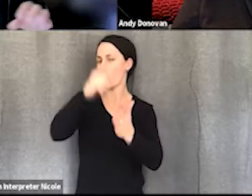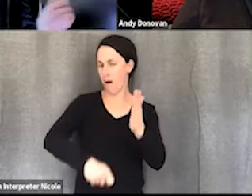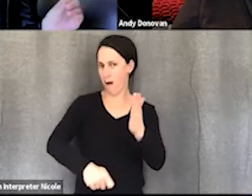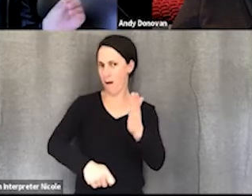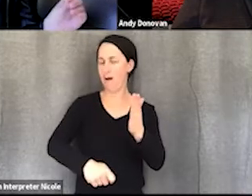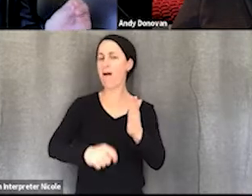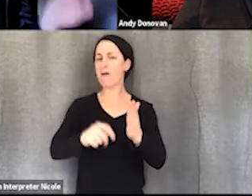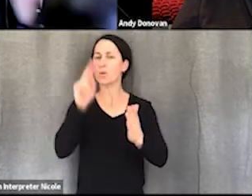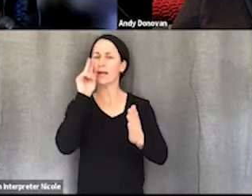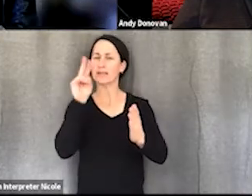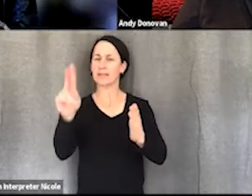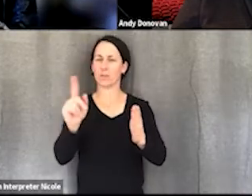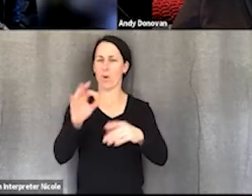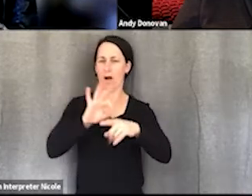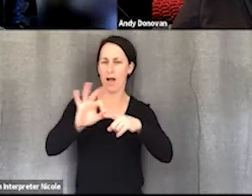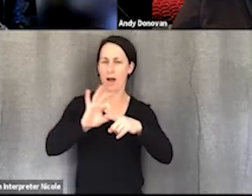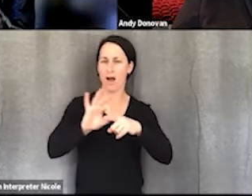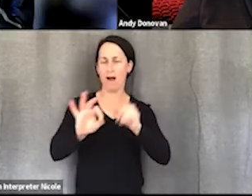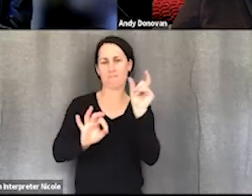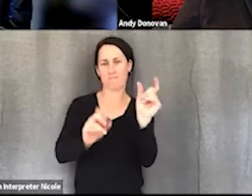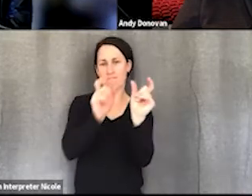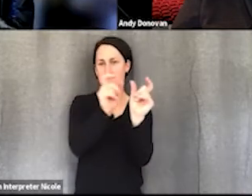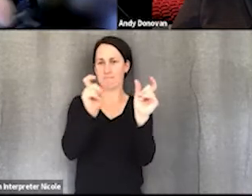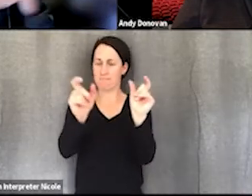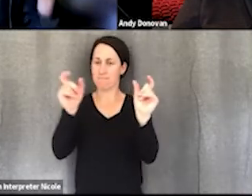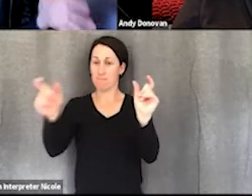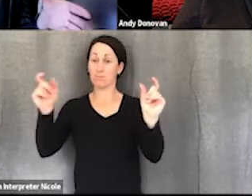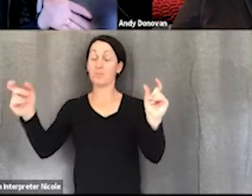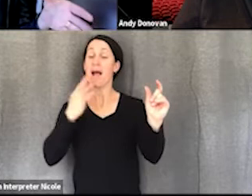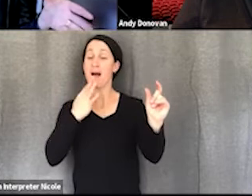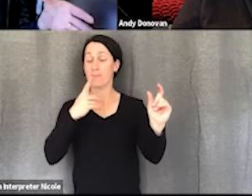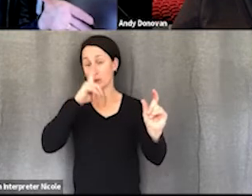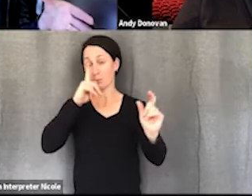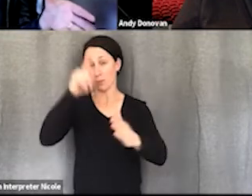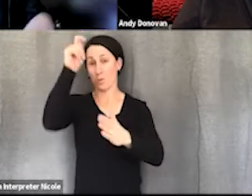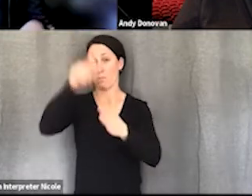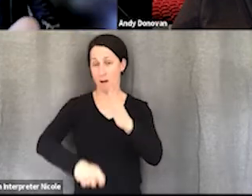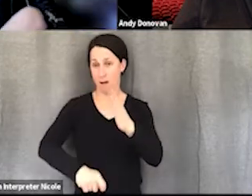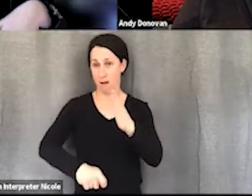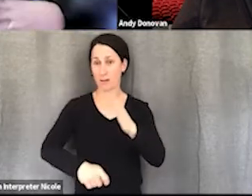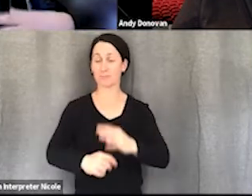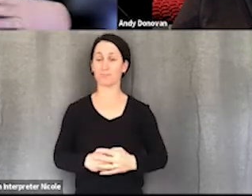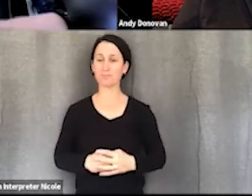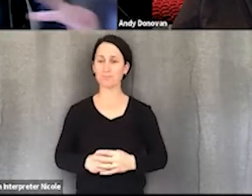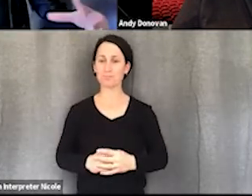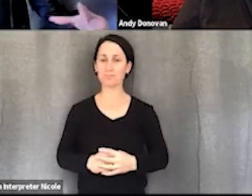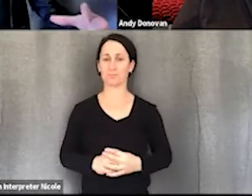proportion that is spent over $100 on the far right or nothing on the left and you will see that over time since